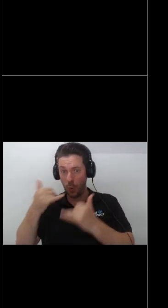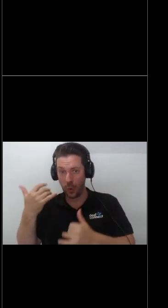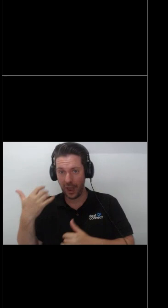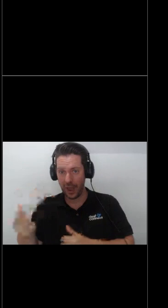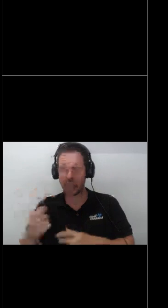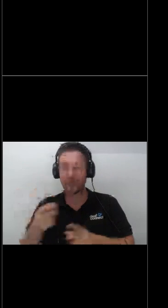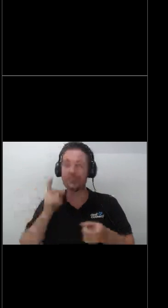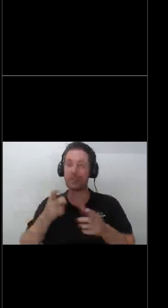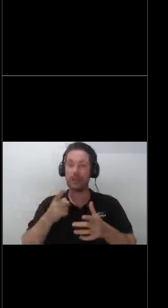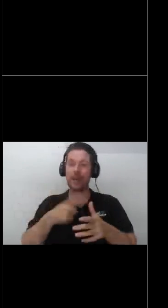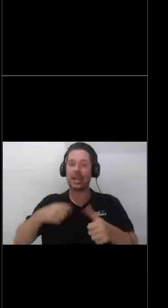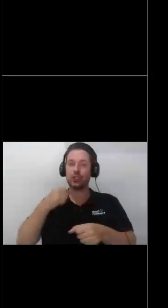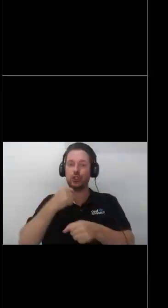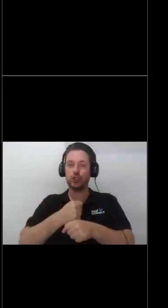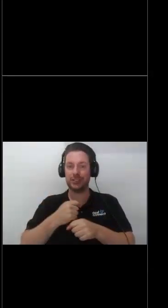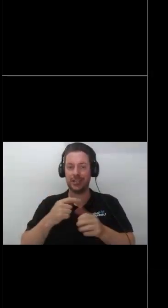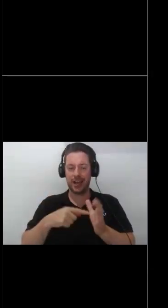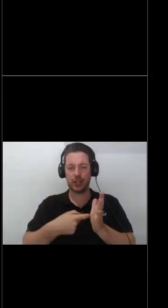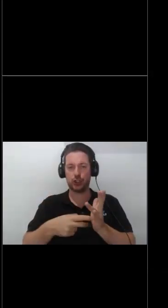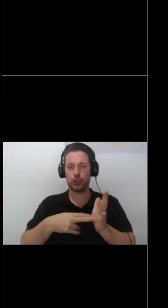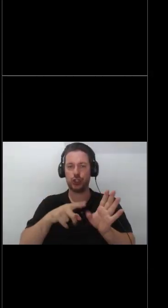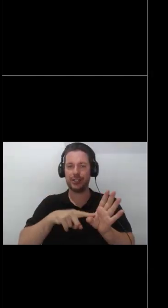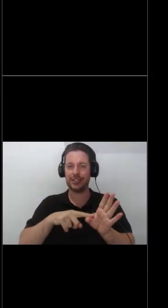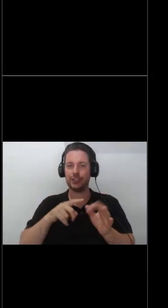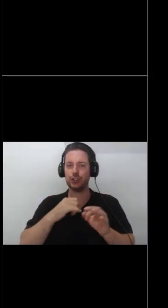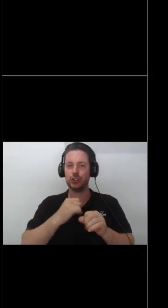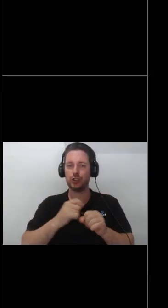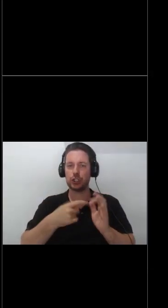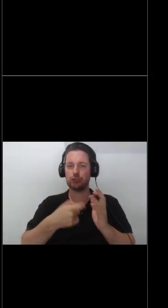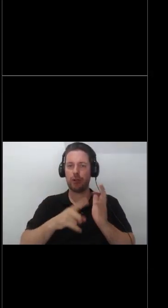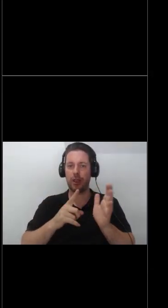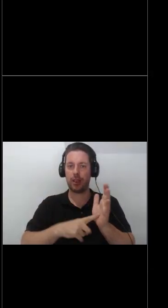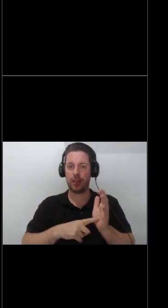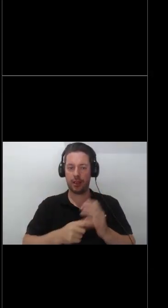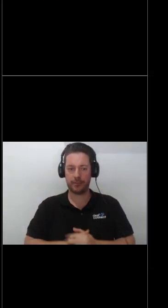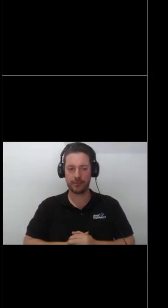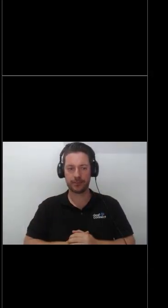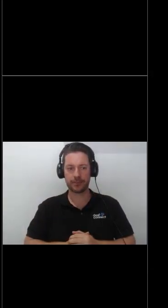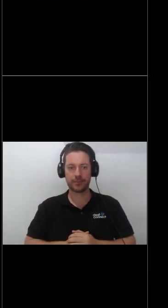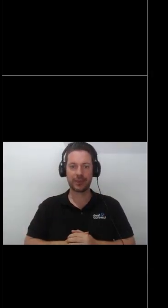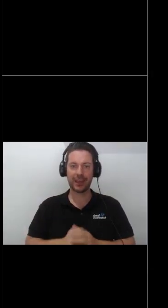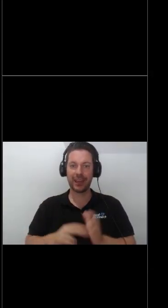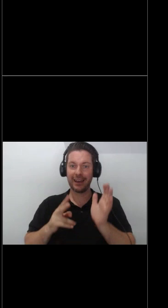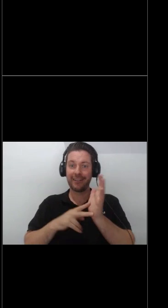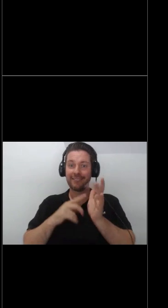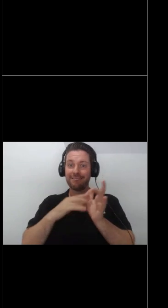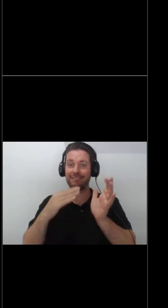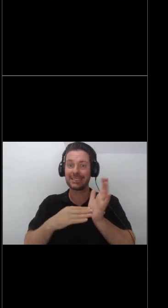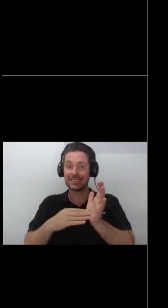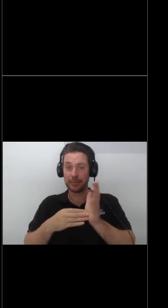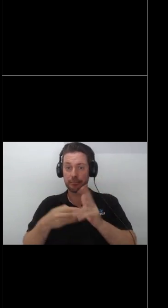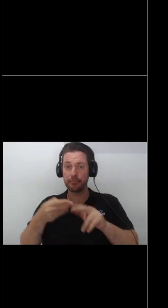Now, victims of crime aren't generally a party to proceedings. Actually, they're not a party to proceedings.